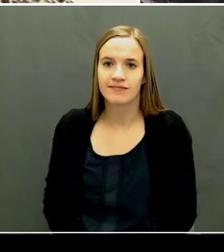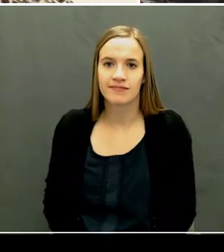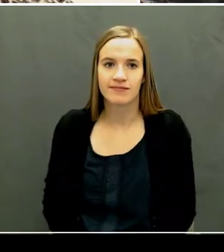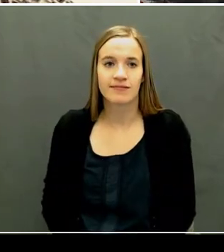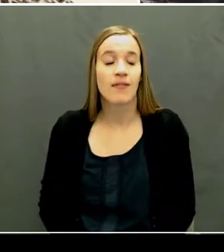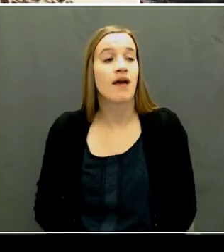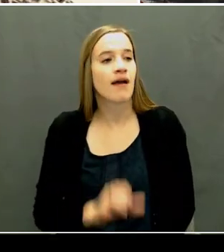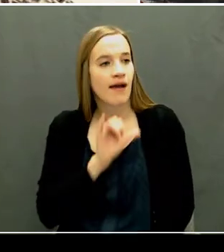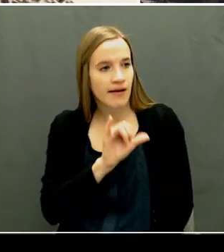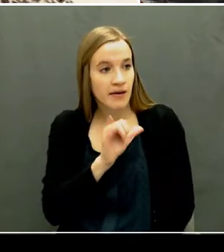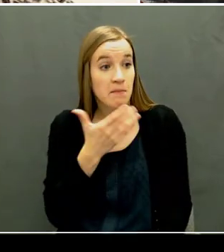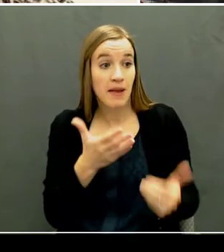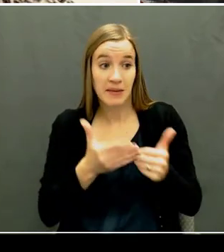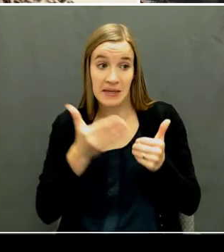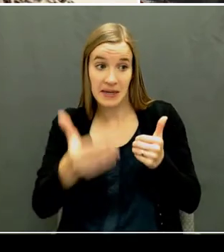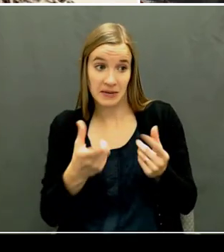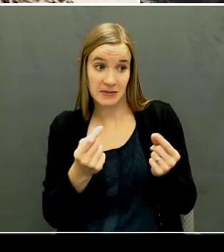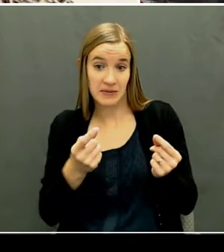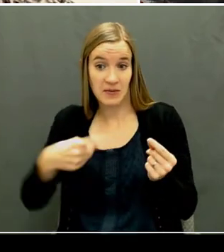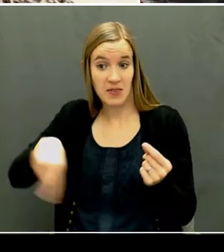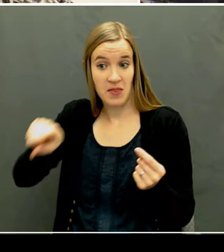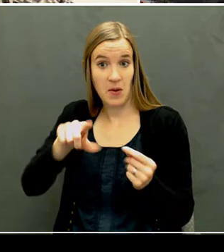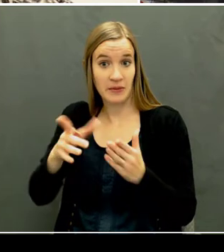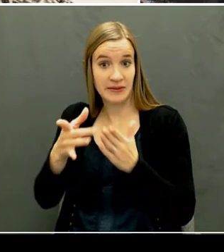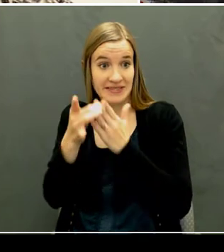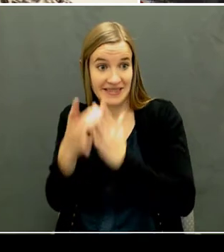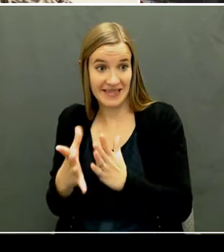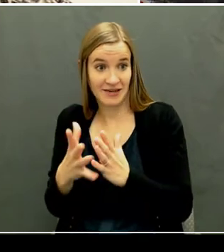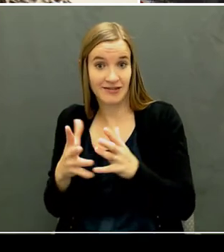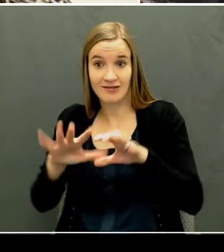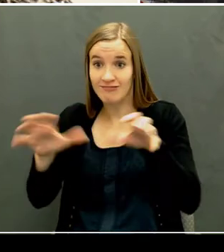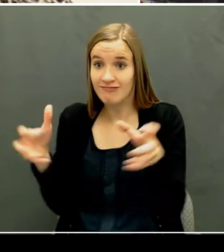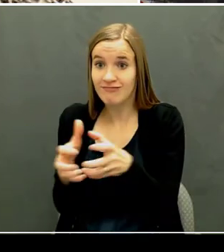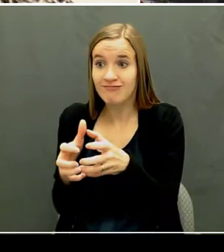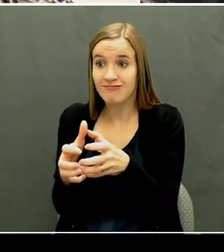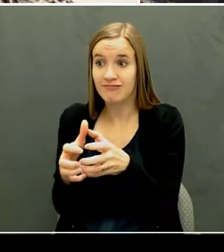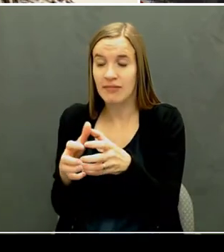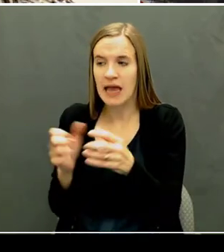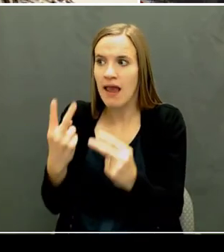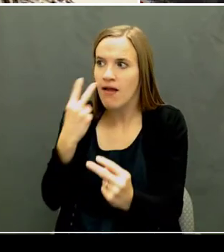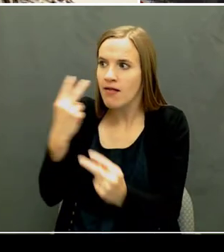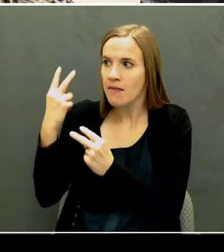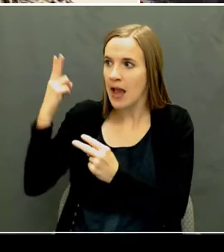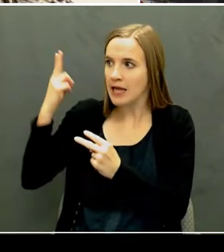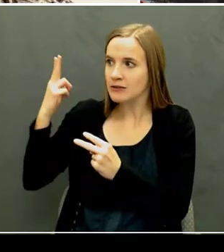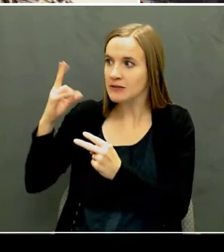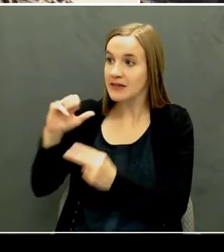energy that we get from the history as well and move on forward.